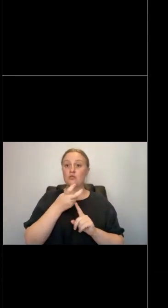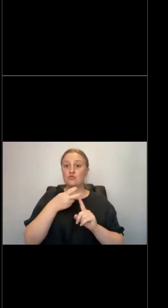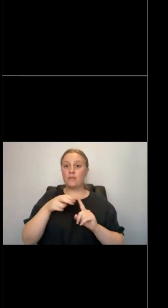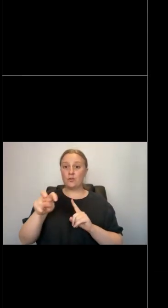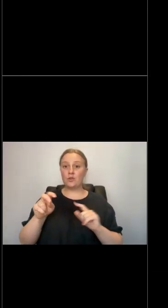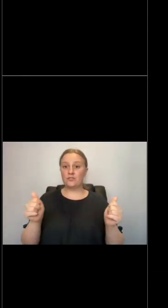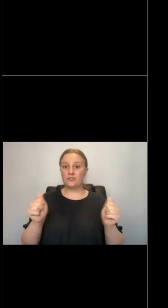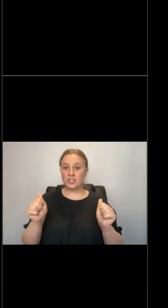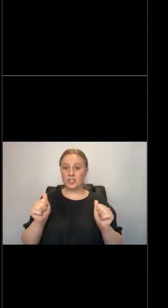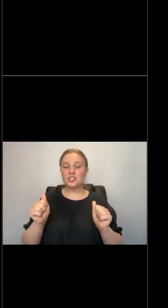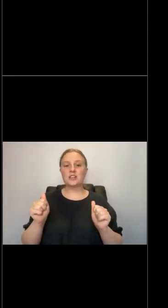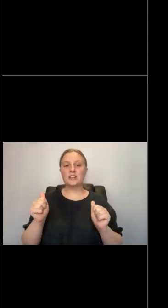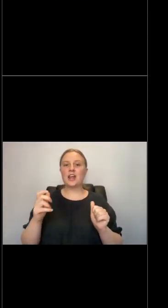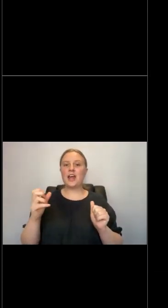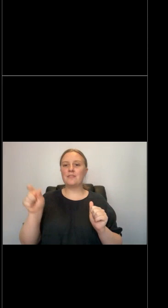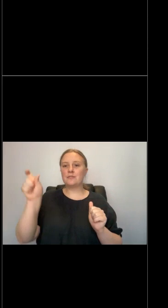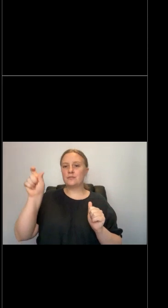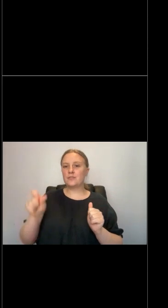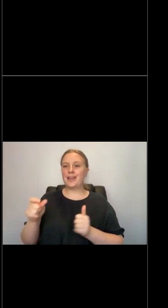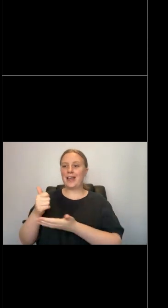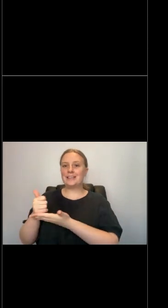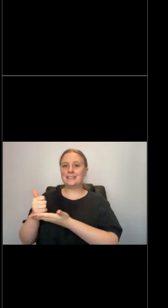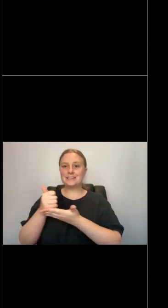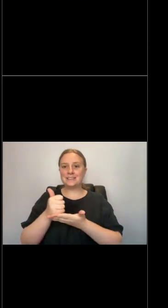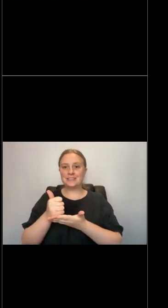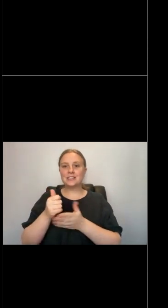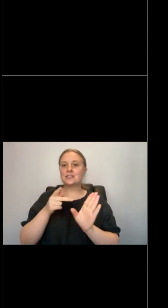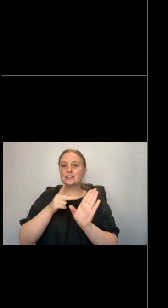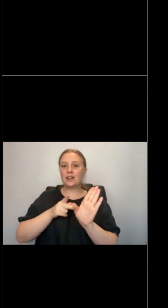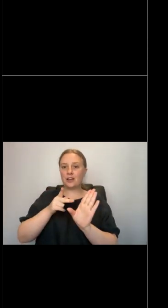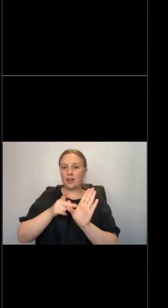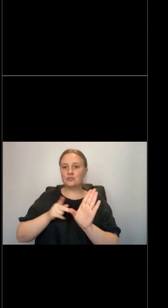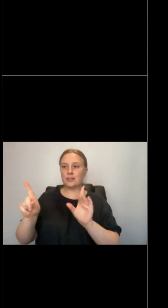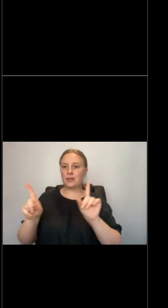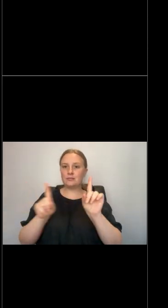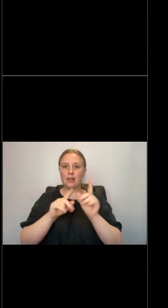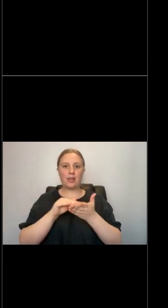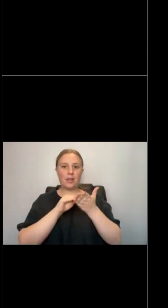As I said, they assist the judges in the mental health court, make decisions.